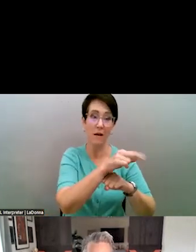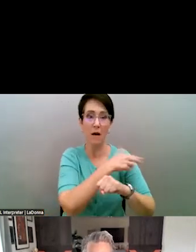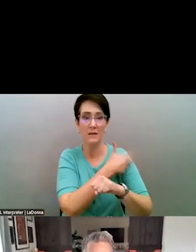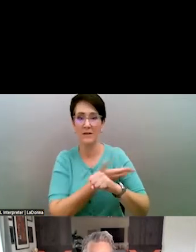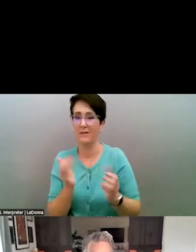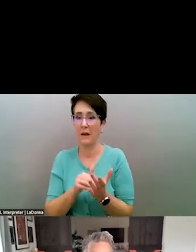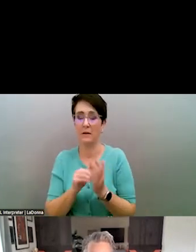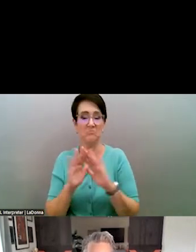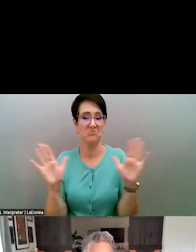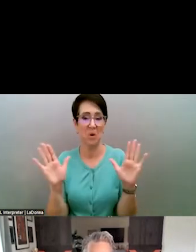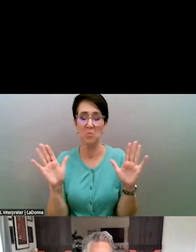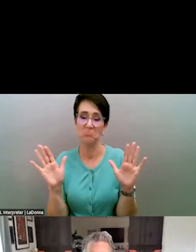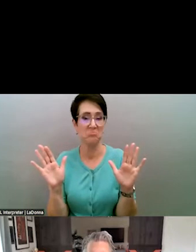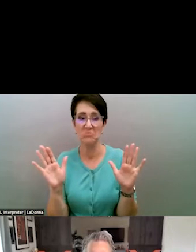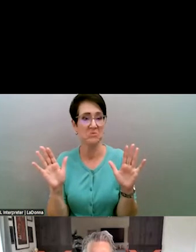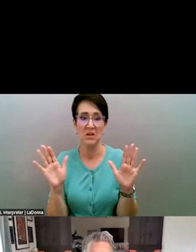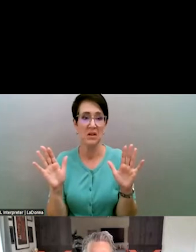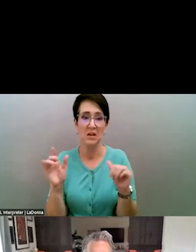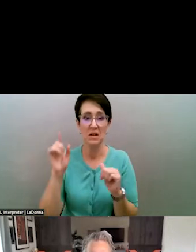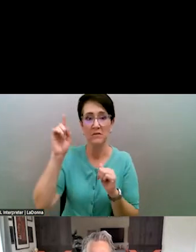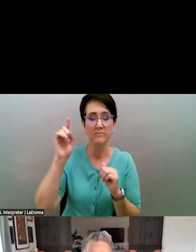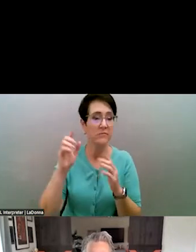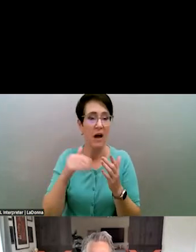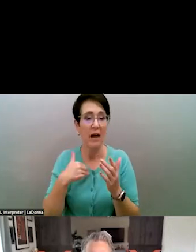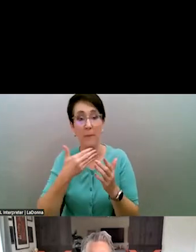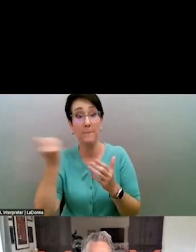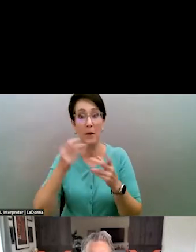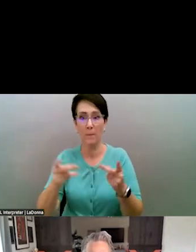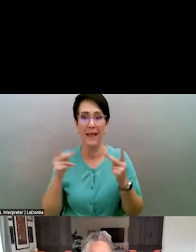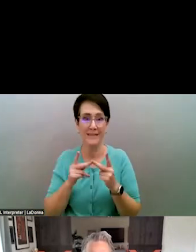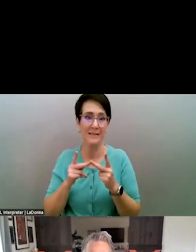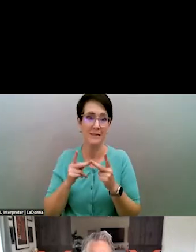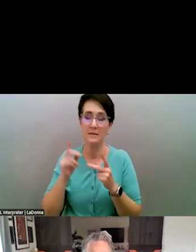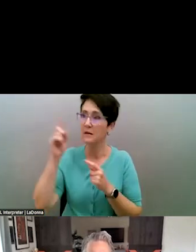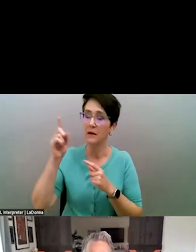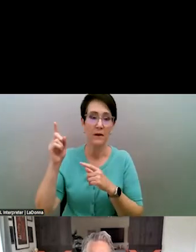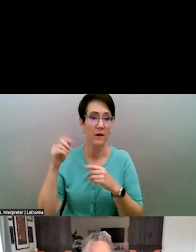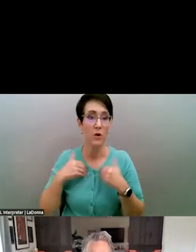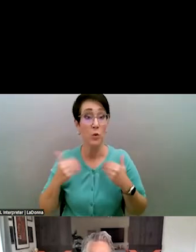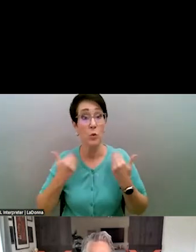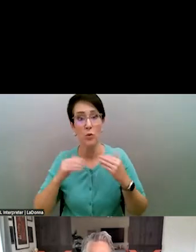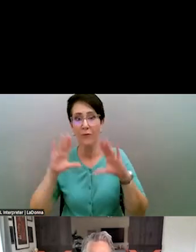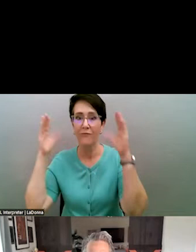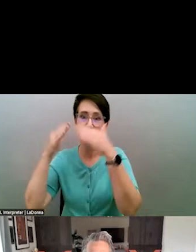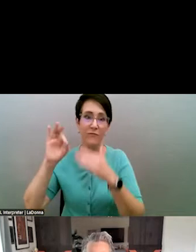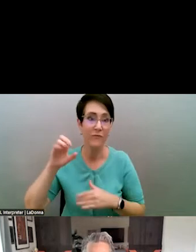HAVING A PLAY THAT IS MUCH MORE YOUTH FRIENDLY. AND, YOUTH FOE COULDED COULD BE A TREMENDOUS